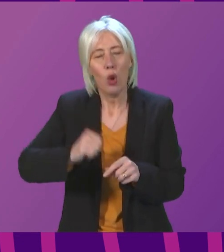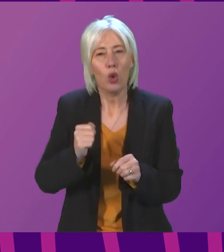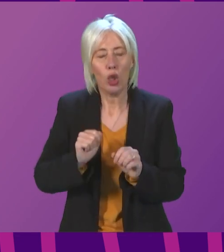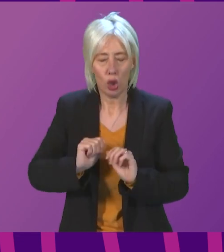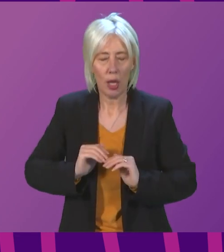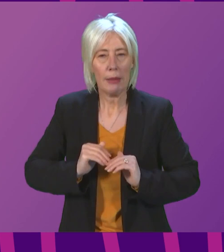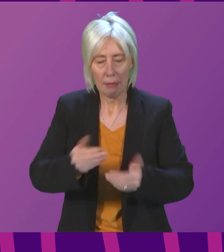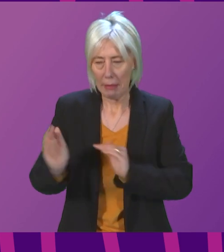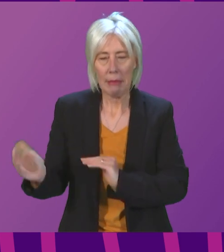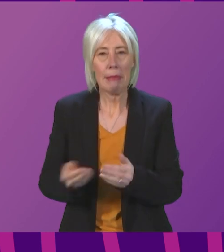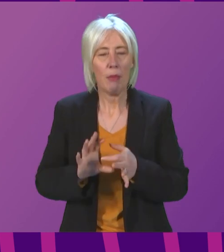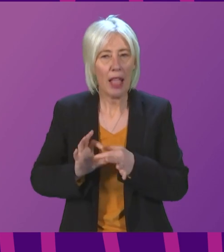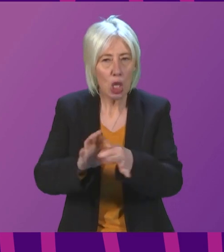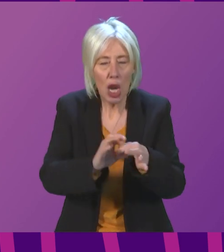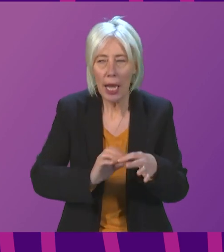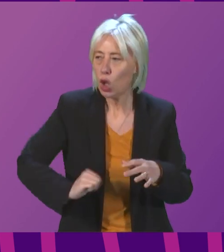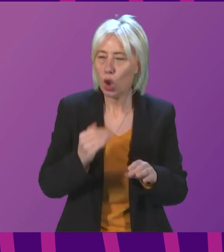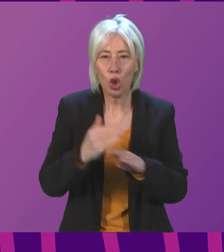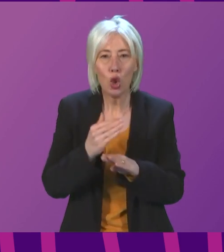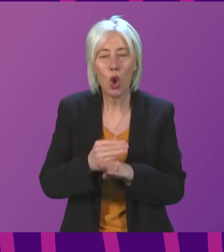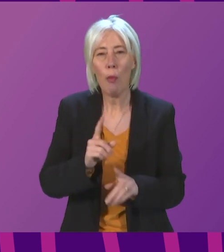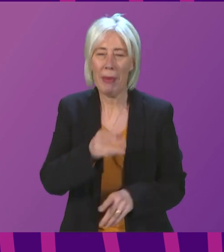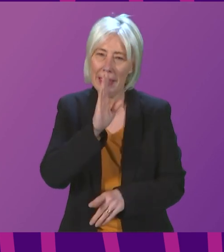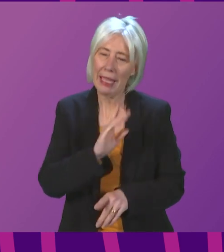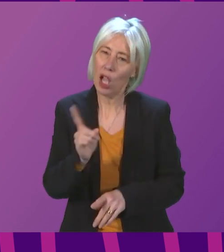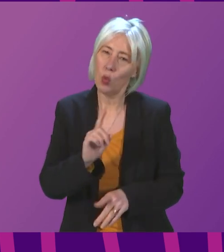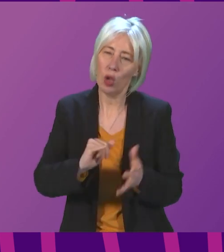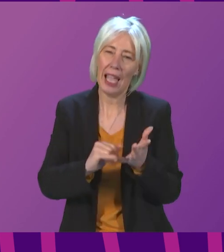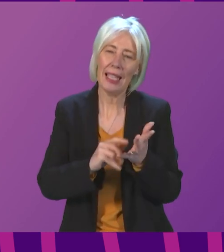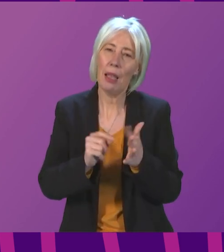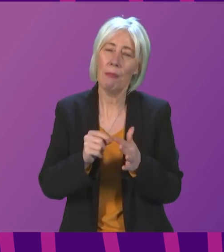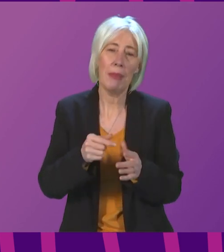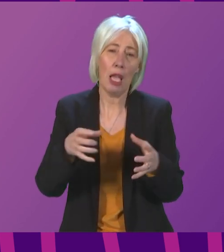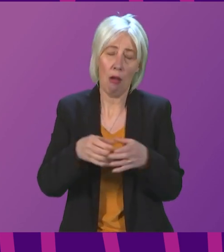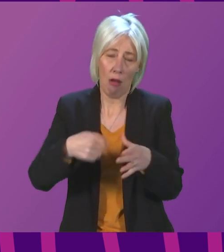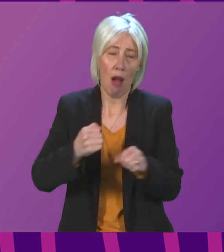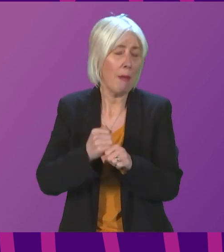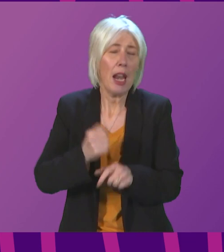The sad reality is that the SNP Government does not understand economic development.